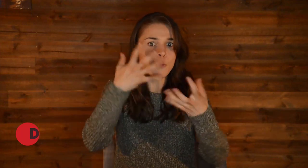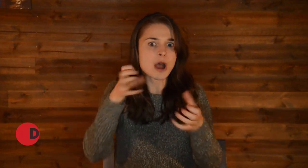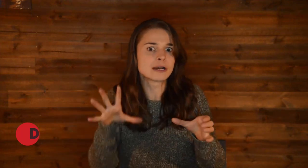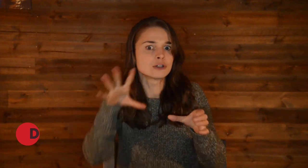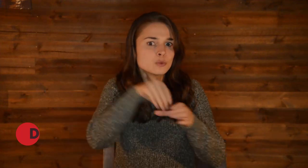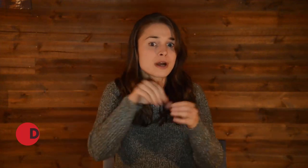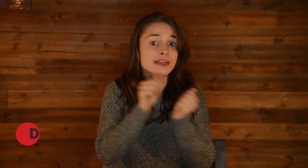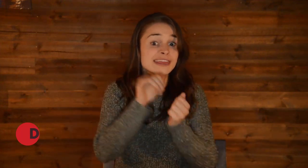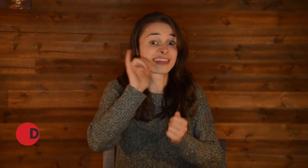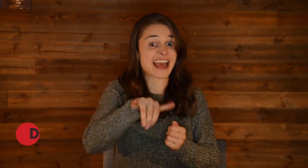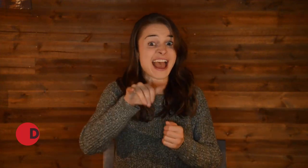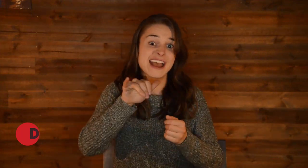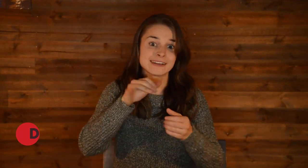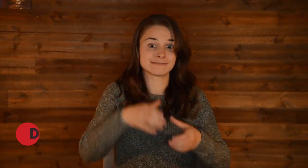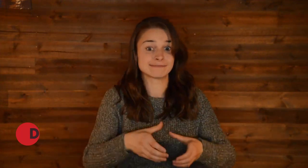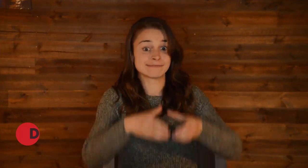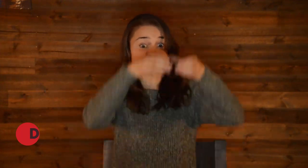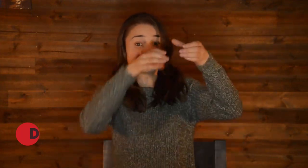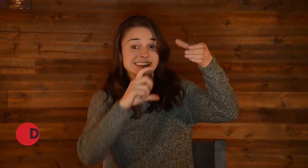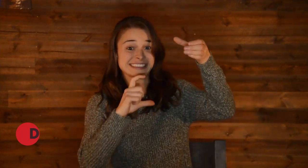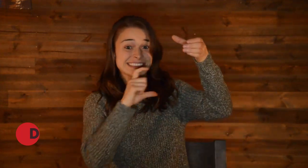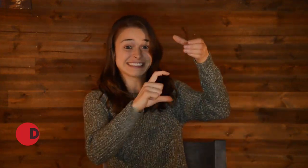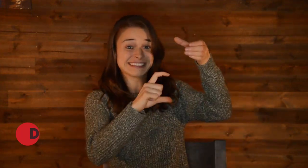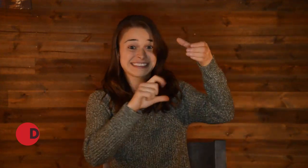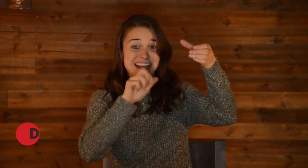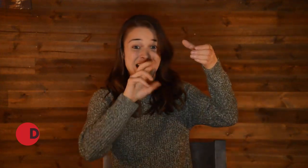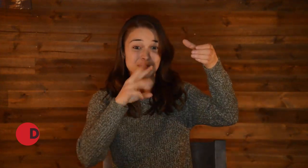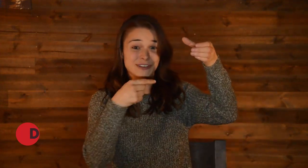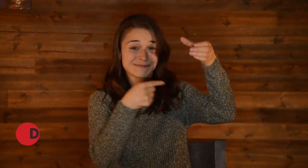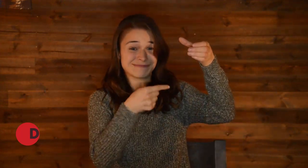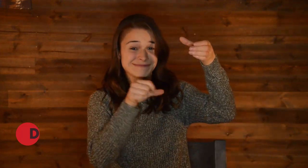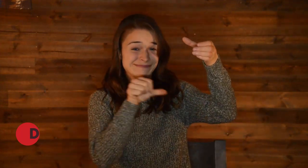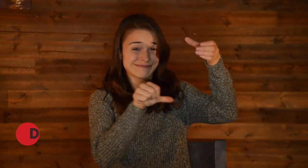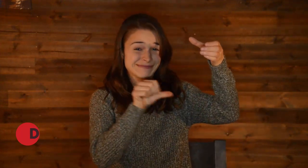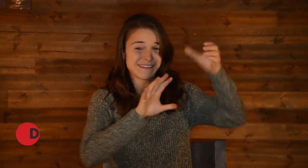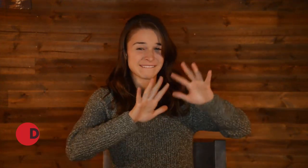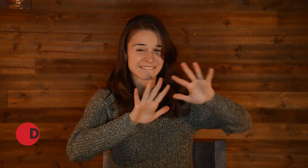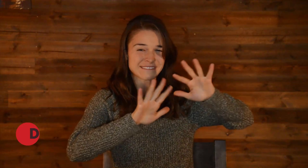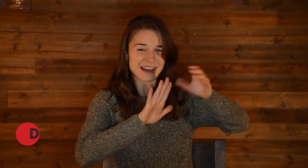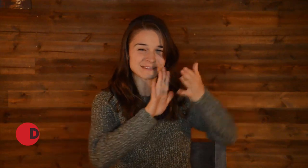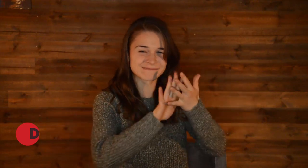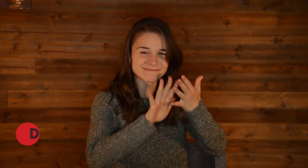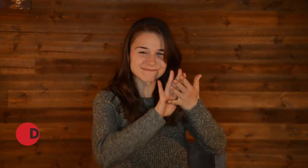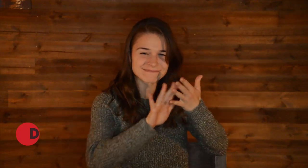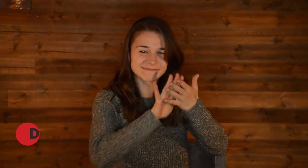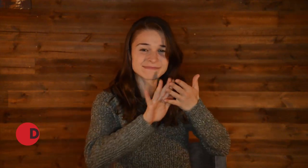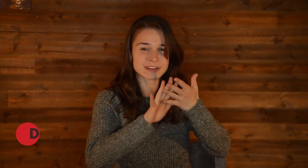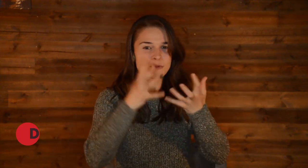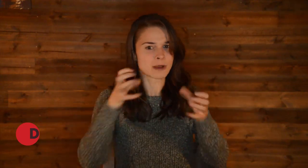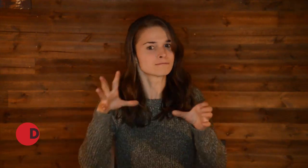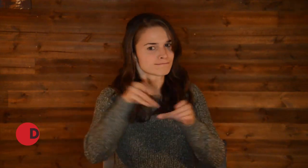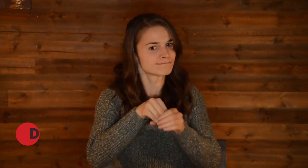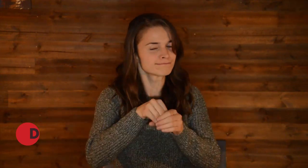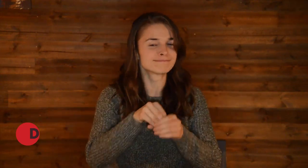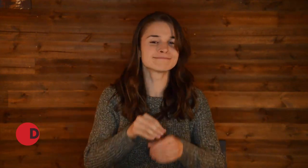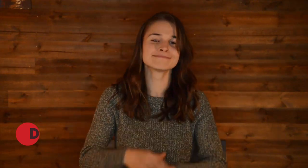a vibro-tactile feature on pushbuttons.